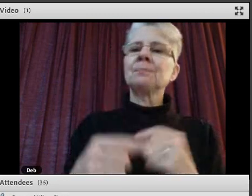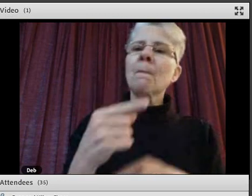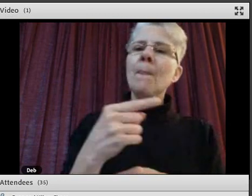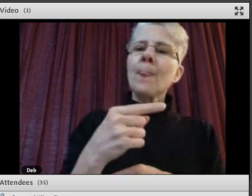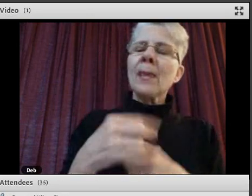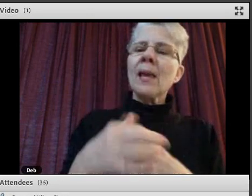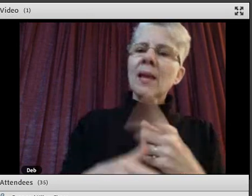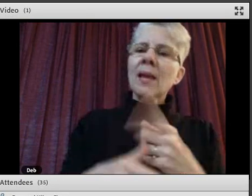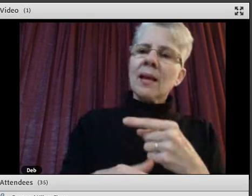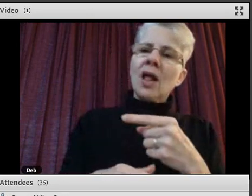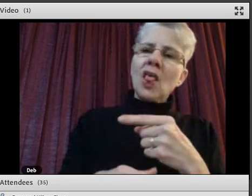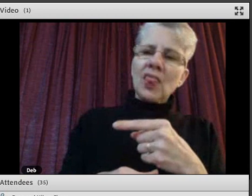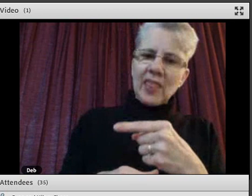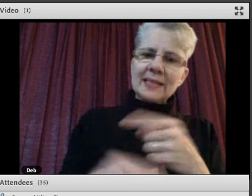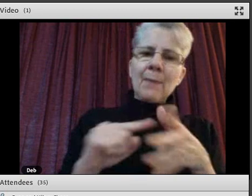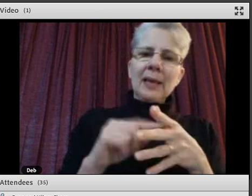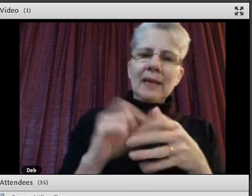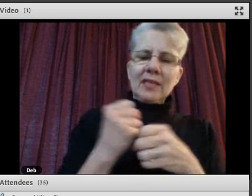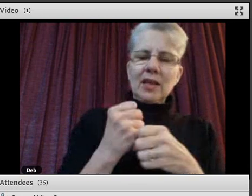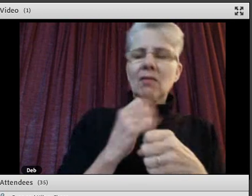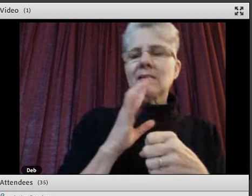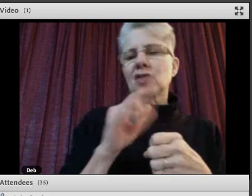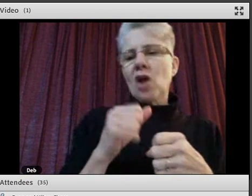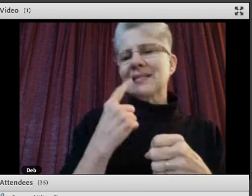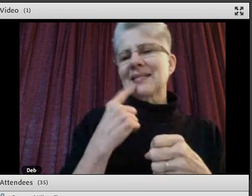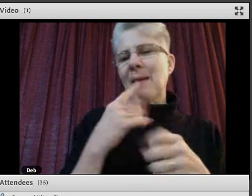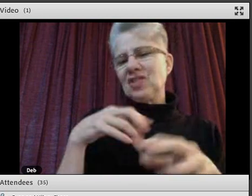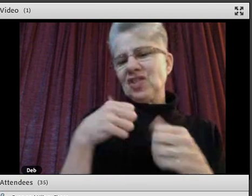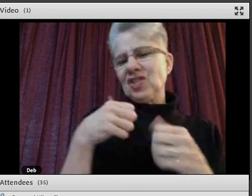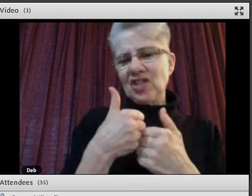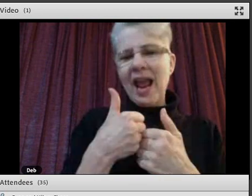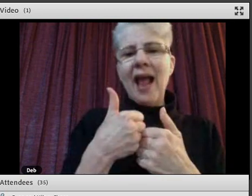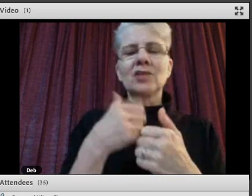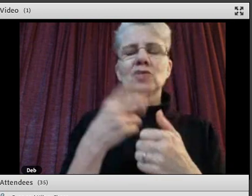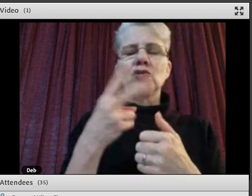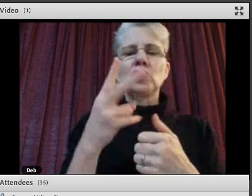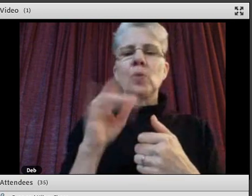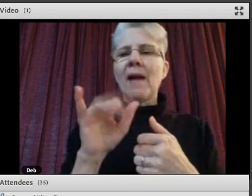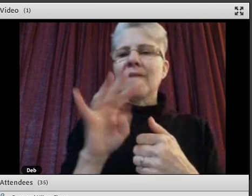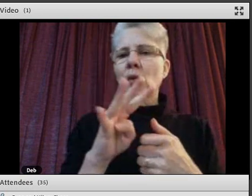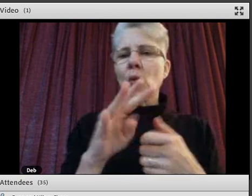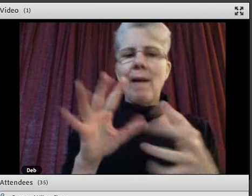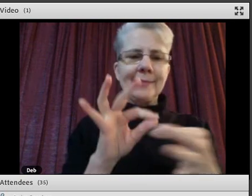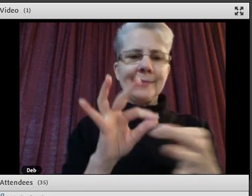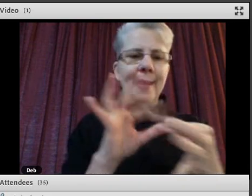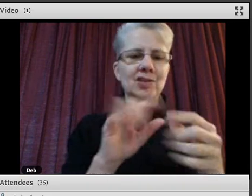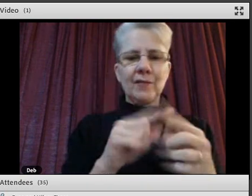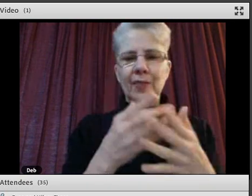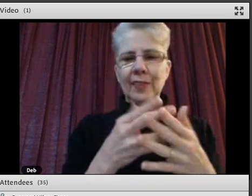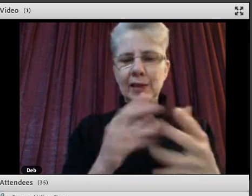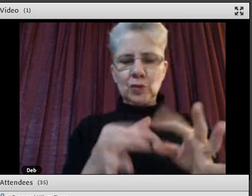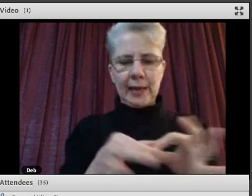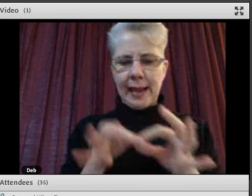and this was at the very beginning of the year. Just a little challenge -- Cut a 2x4, attach different objects